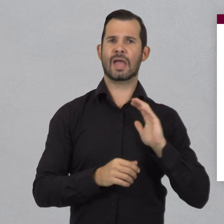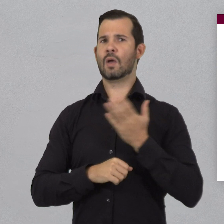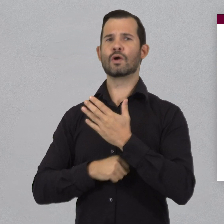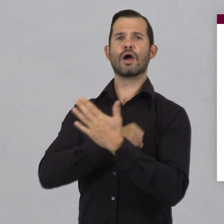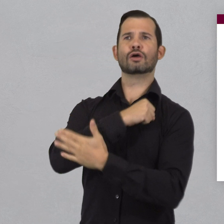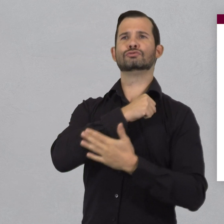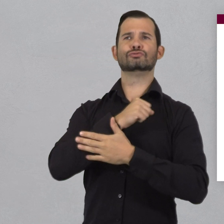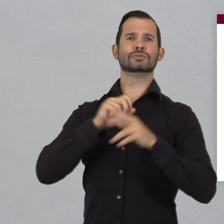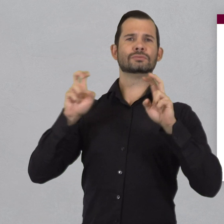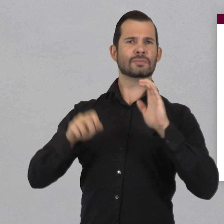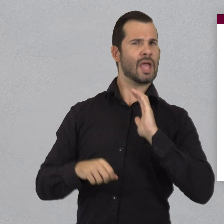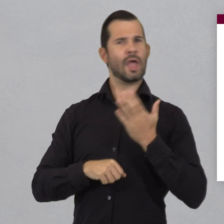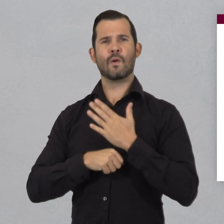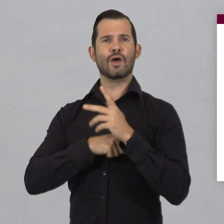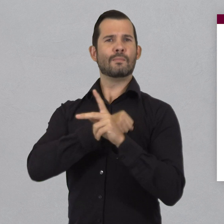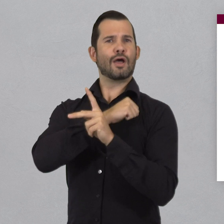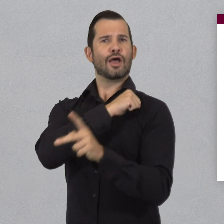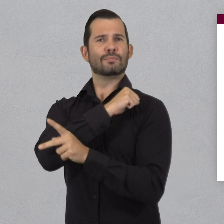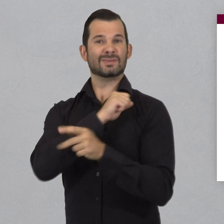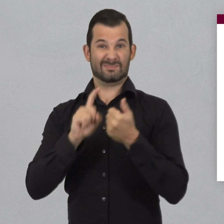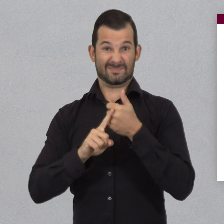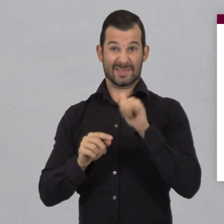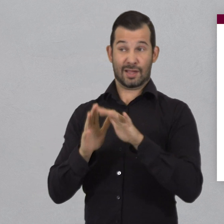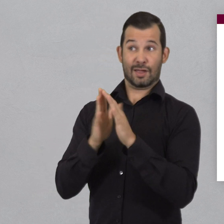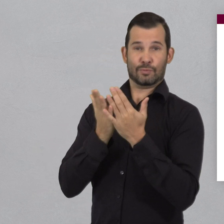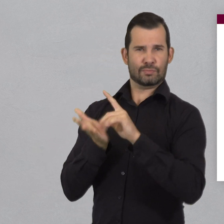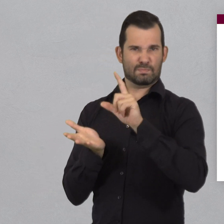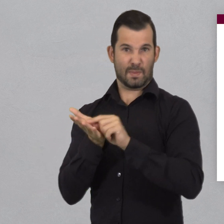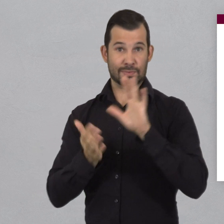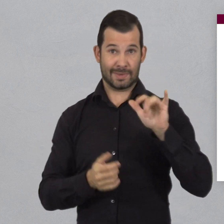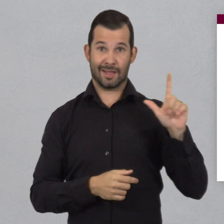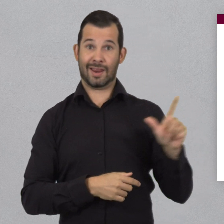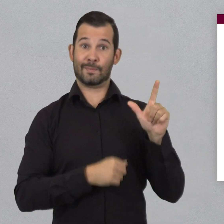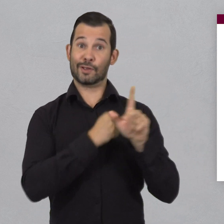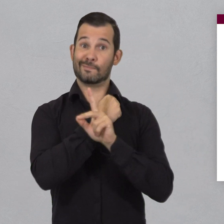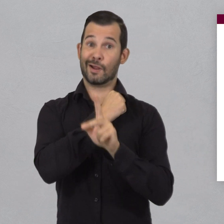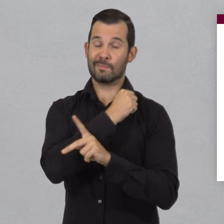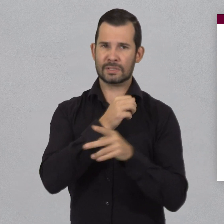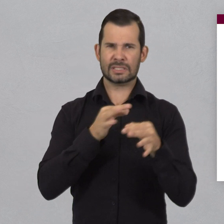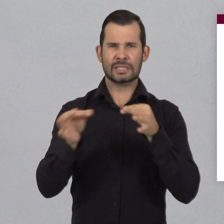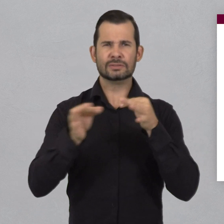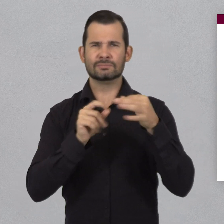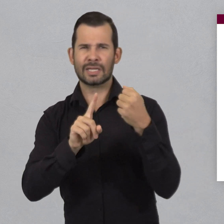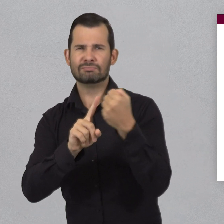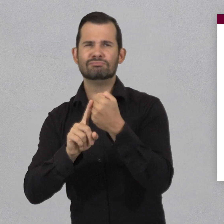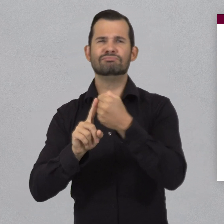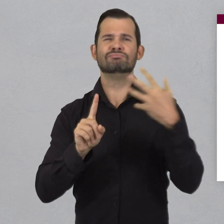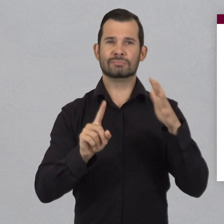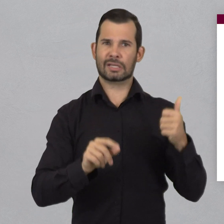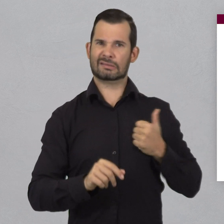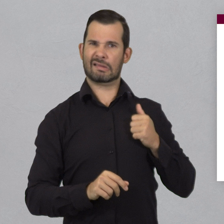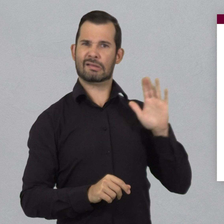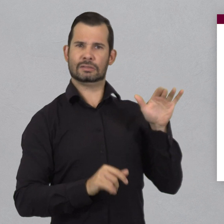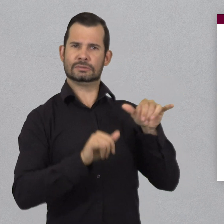· Our Country, Our Parliament: This book, published by the Library of Parliament,